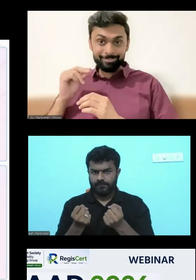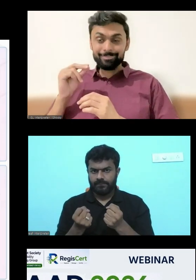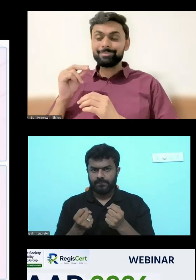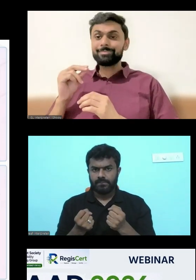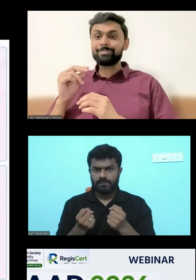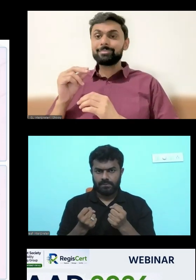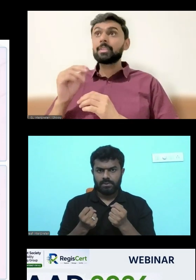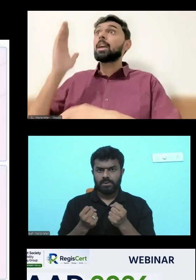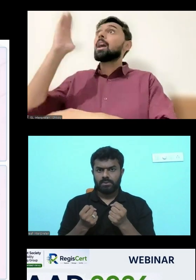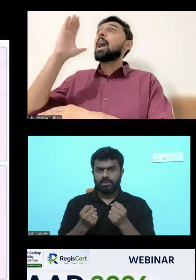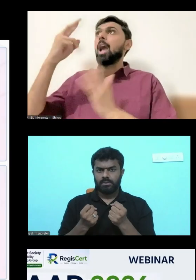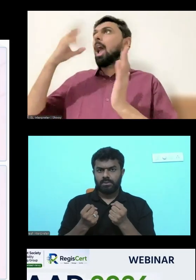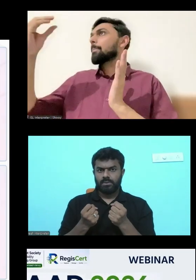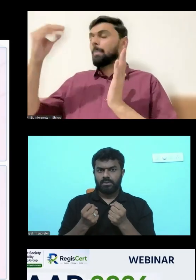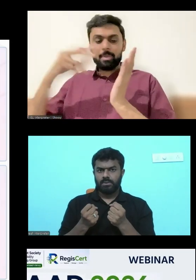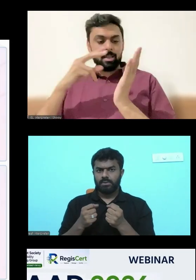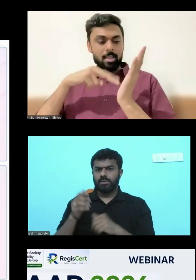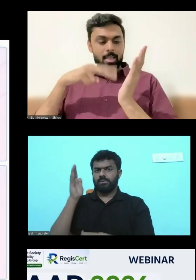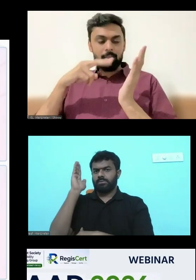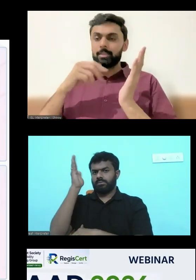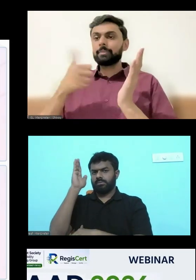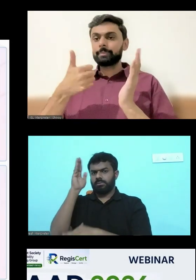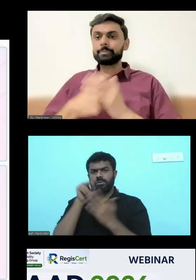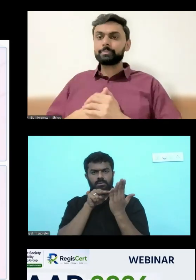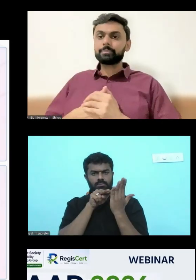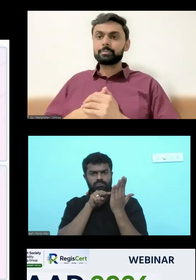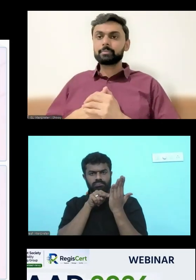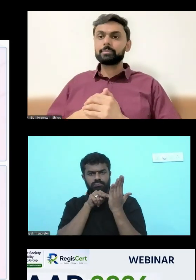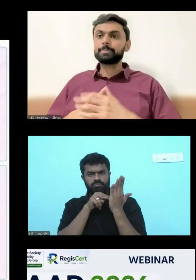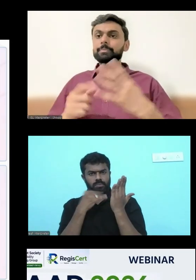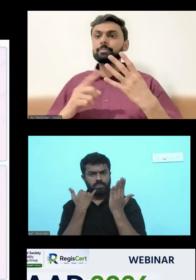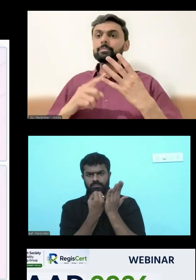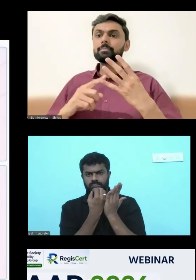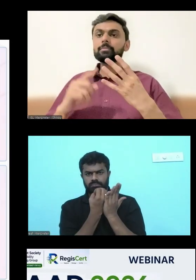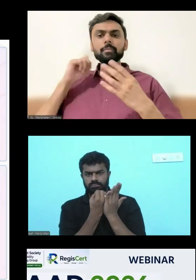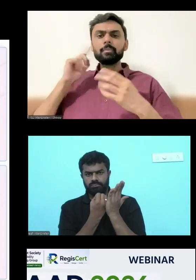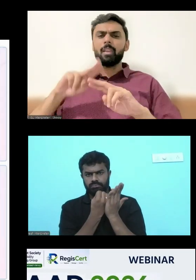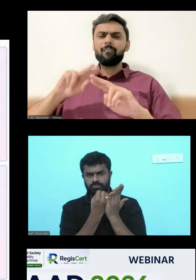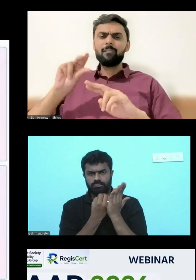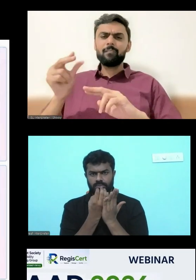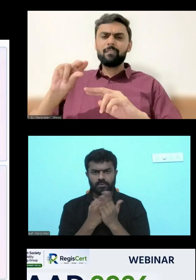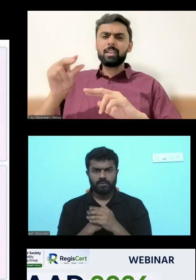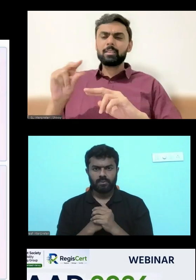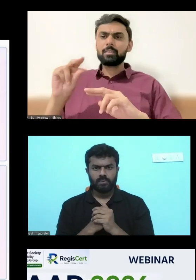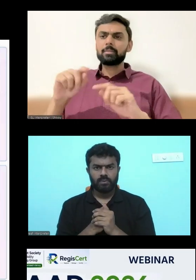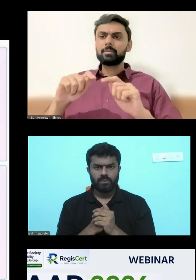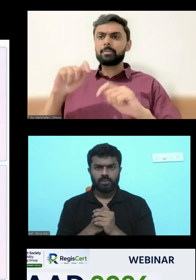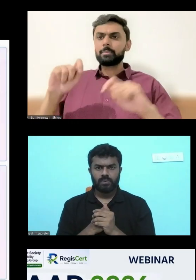And And other one is the frequency modulation, which is the direct-to-hearing audio that